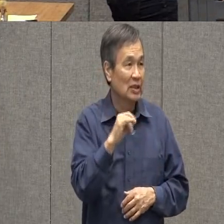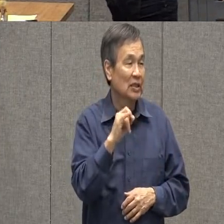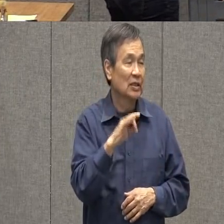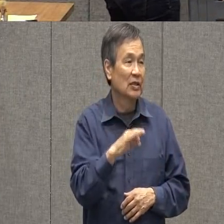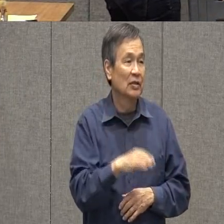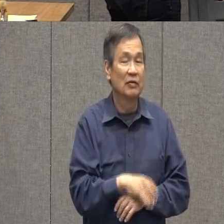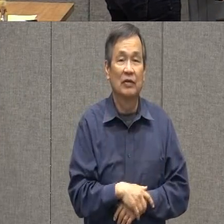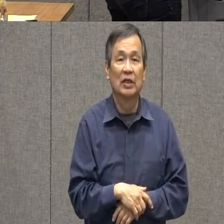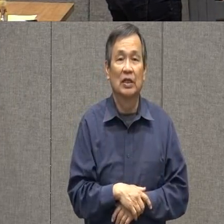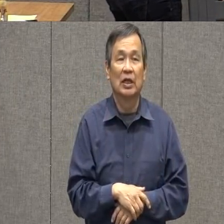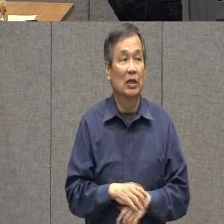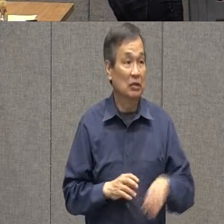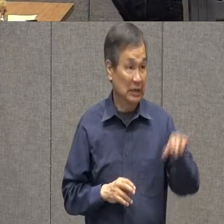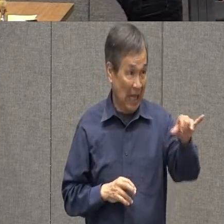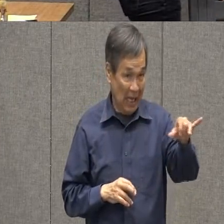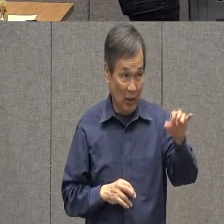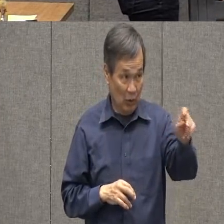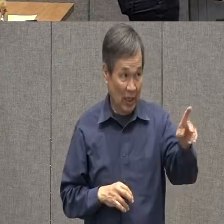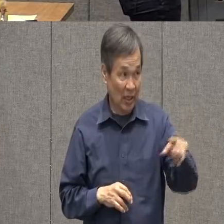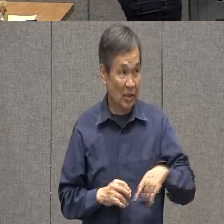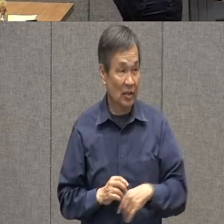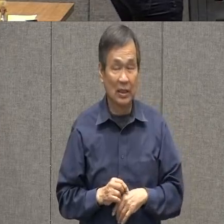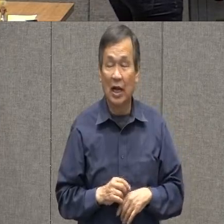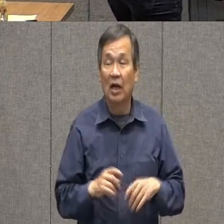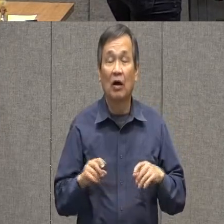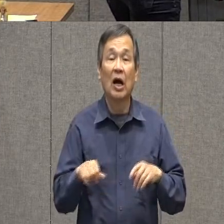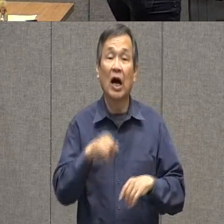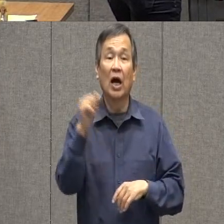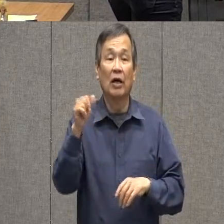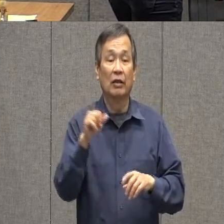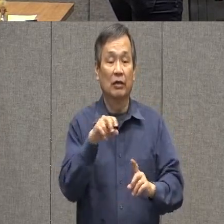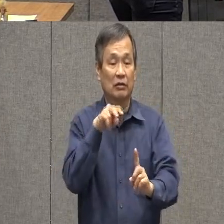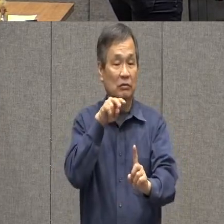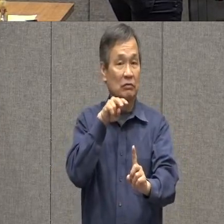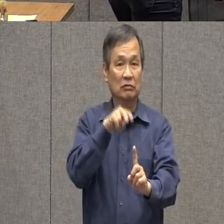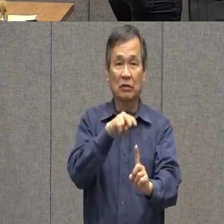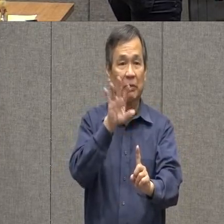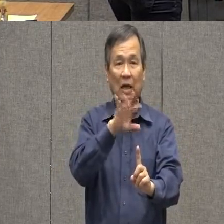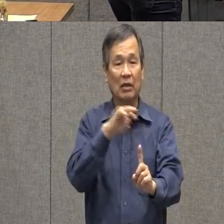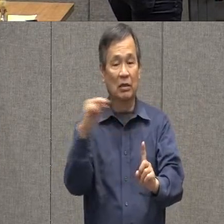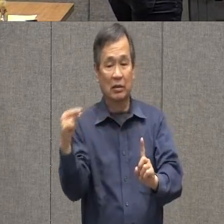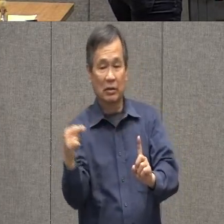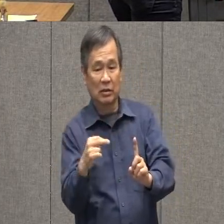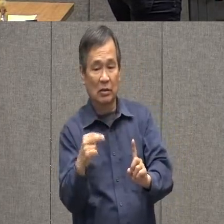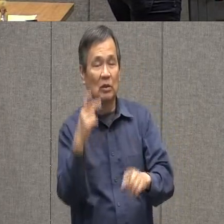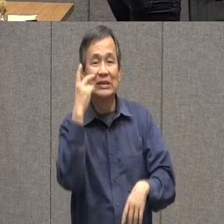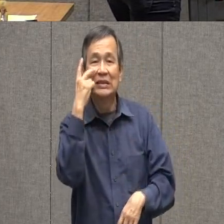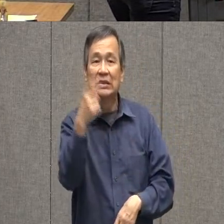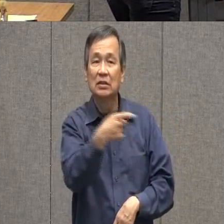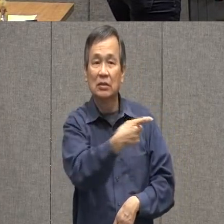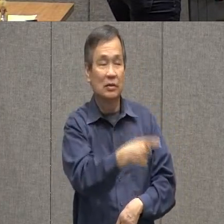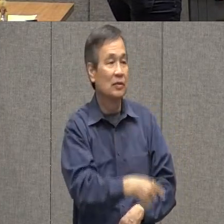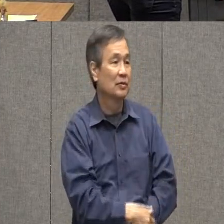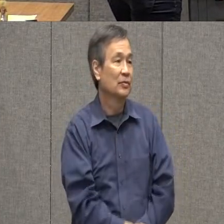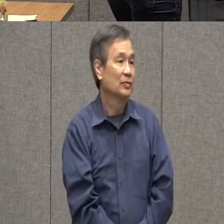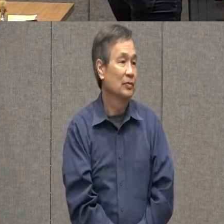will you stay right there, Ms. Ley? If I was looking from this side when I drew it, I would be making that curve show.